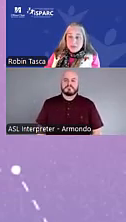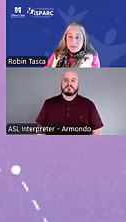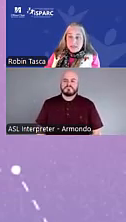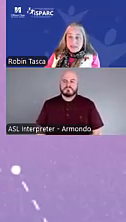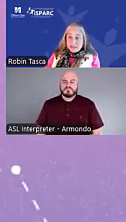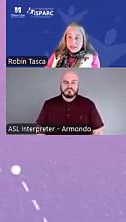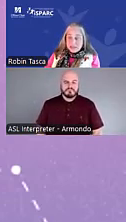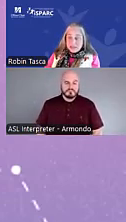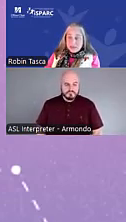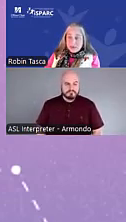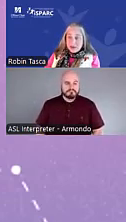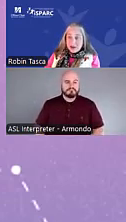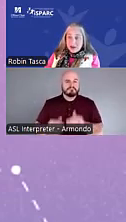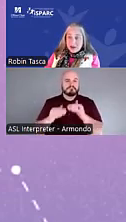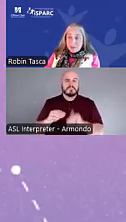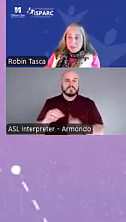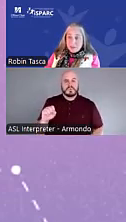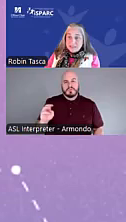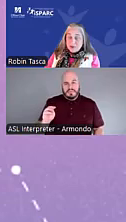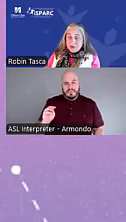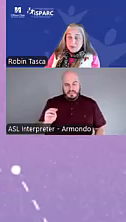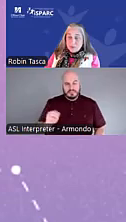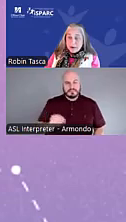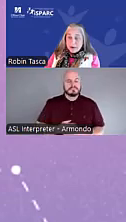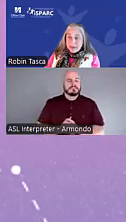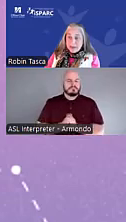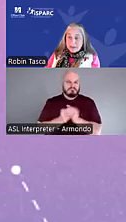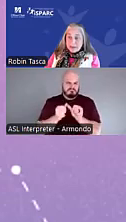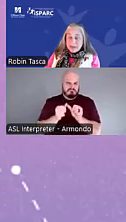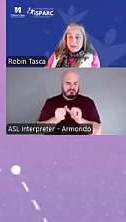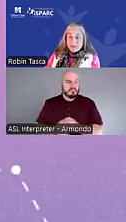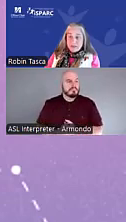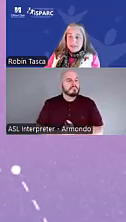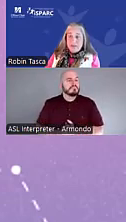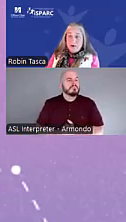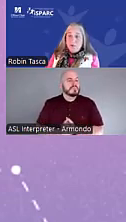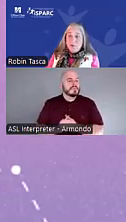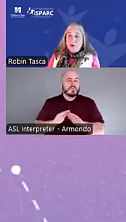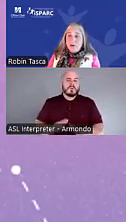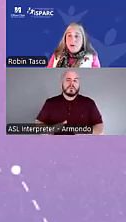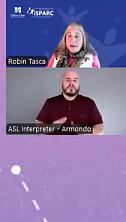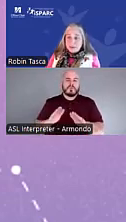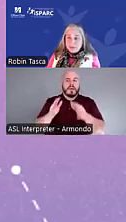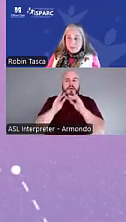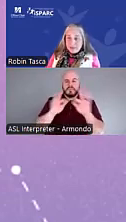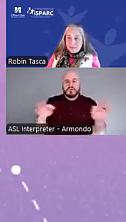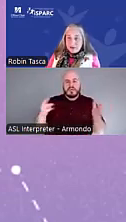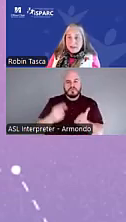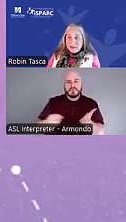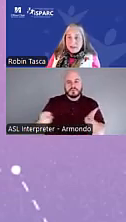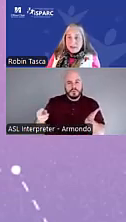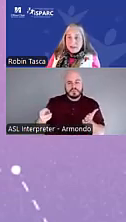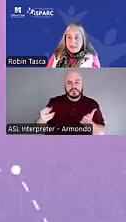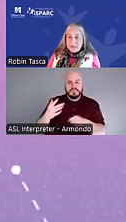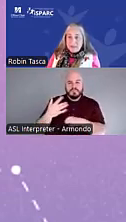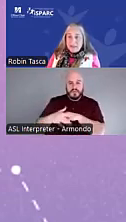Social media, continuing-- there are some great resources out there. One of my absolute favorites is a website